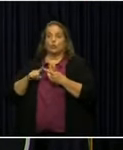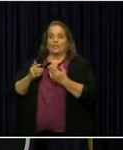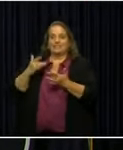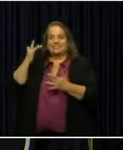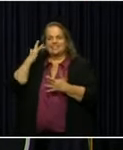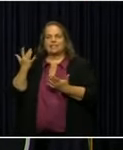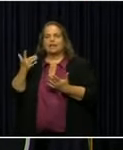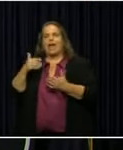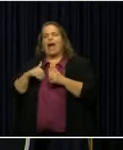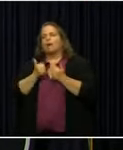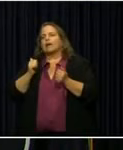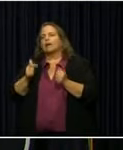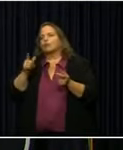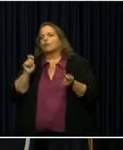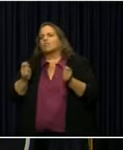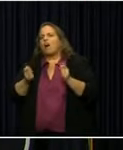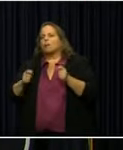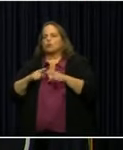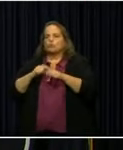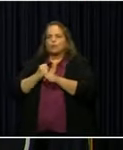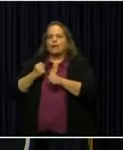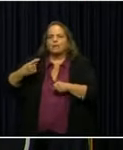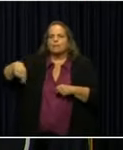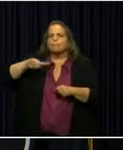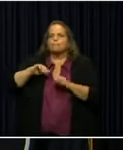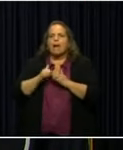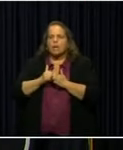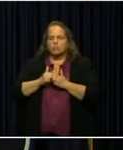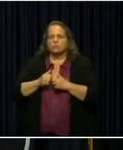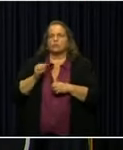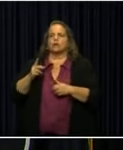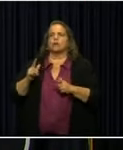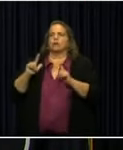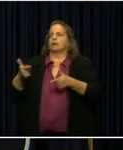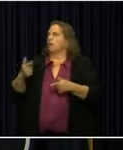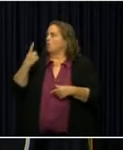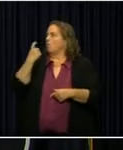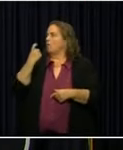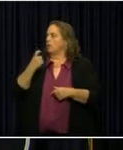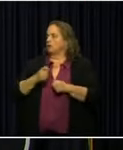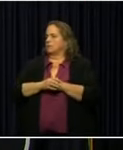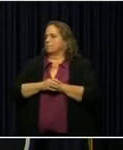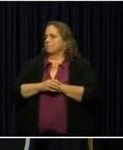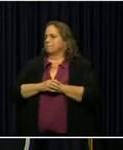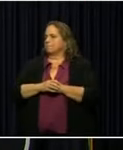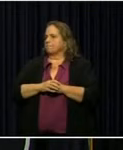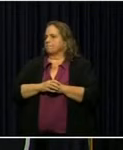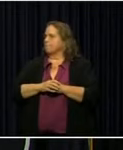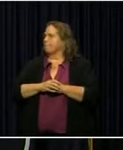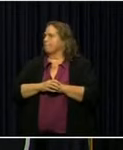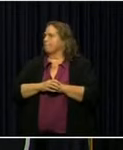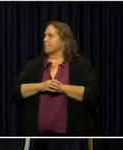WILL EVENTUALLY BE ABLE TO DO. DO YOU WANT TO ADD ANYTHING? NO, SIR.